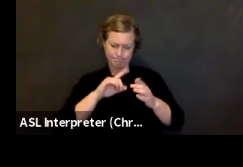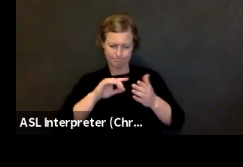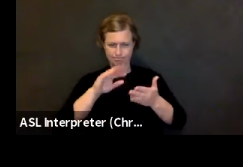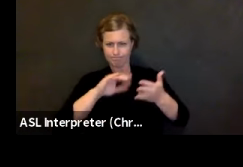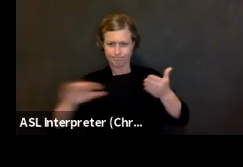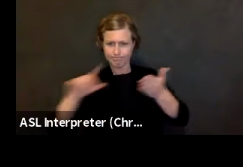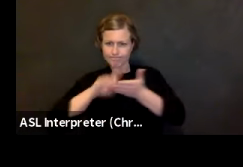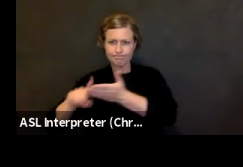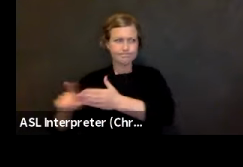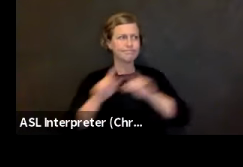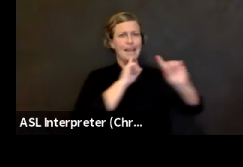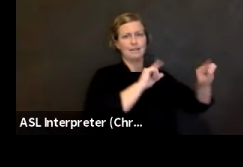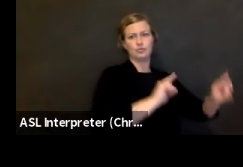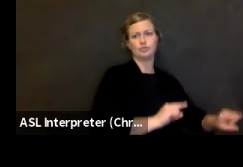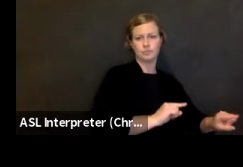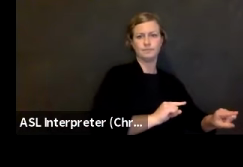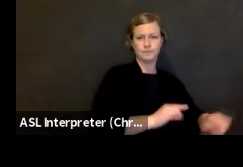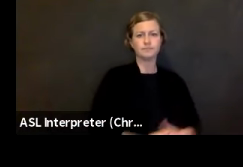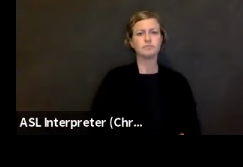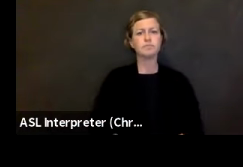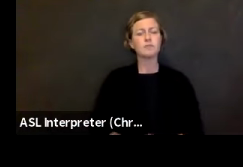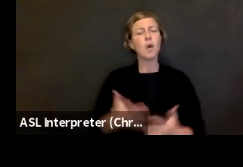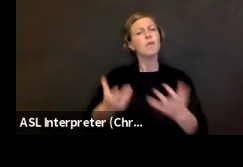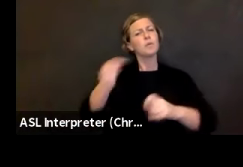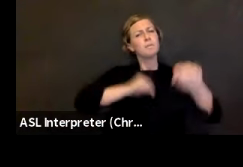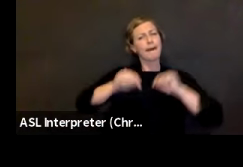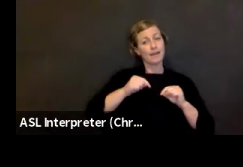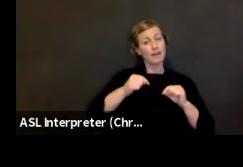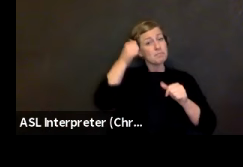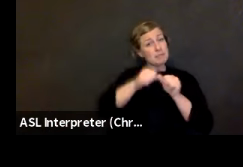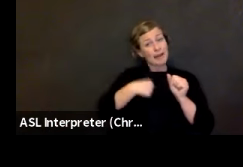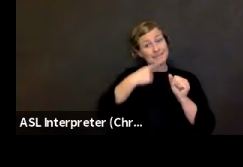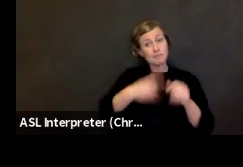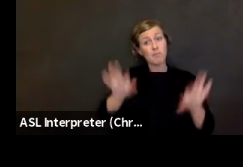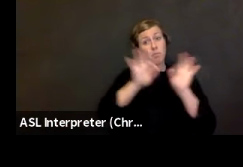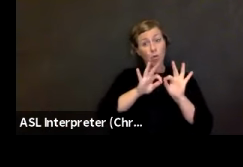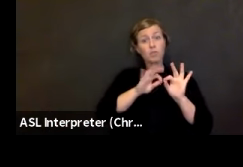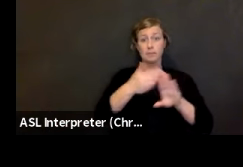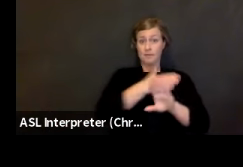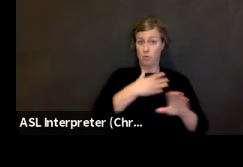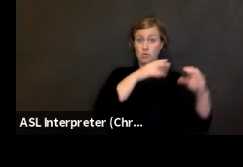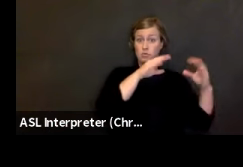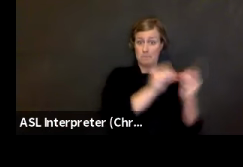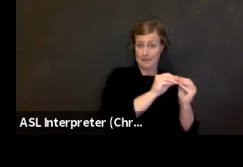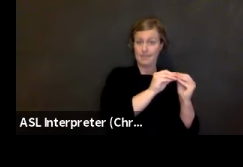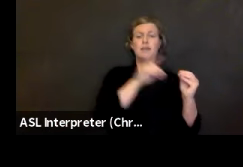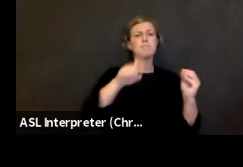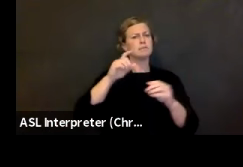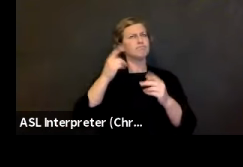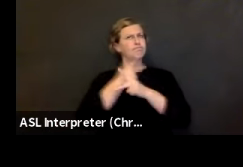members can follow up and get those questions answered for them after the fact. What do